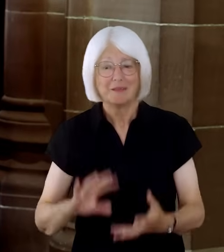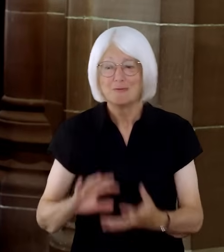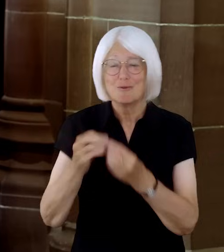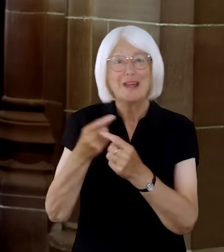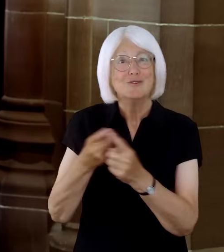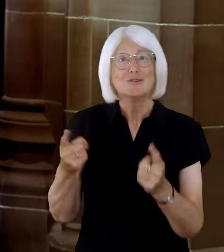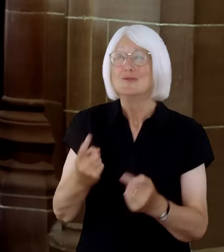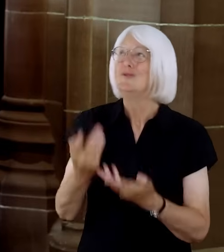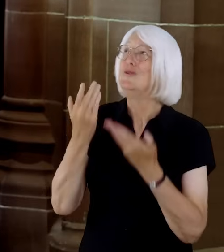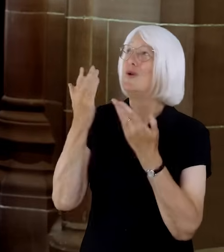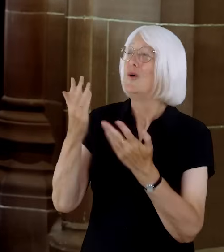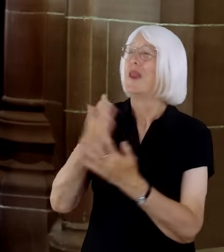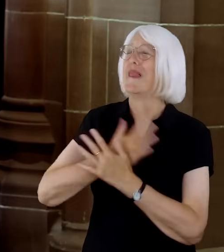to your unfailing love.